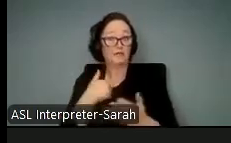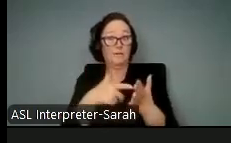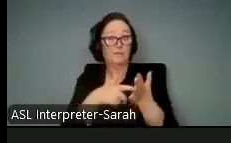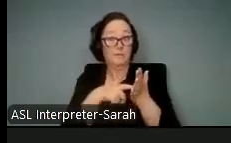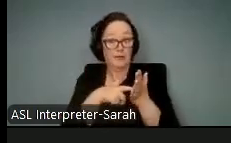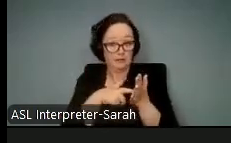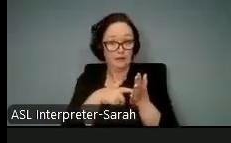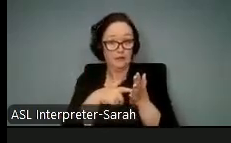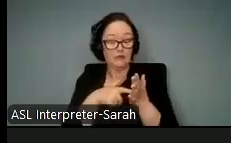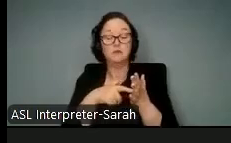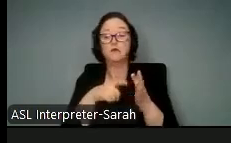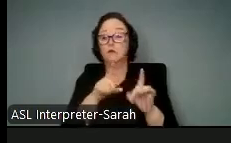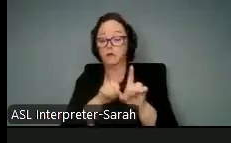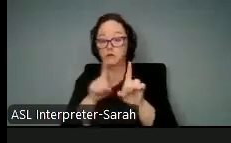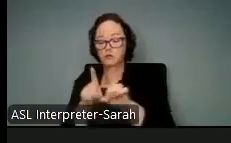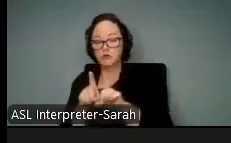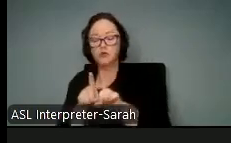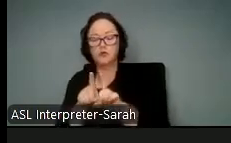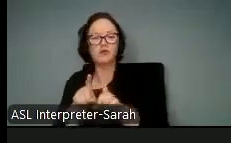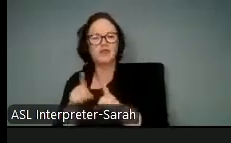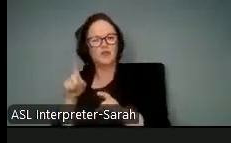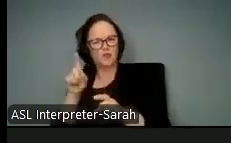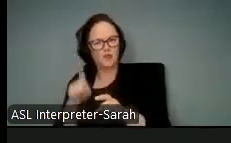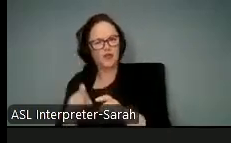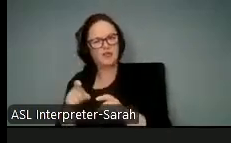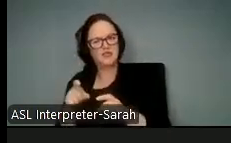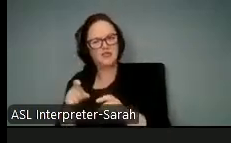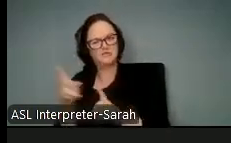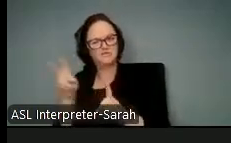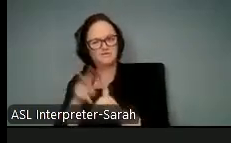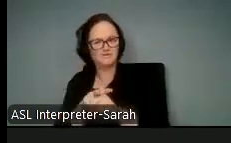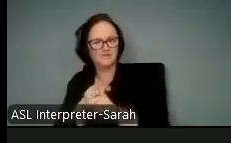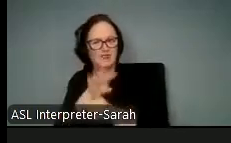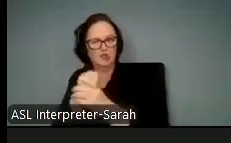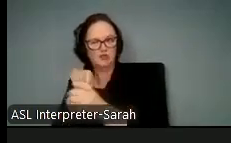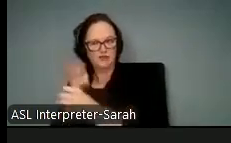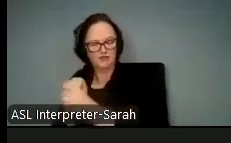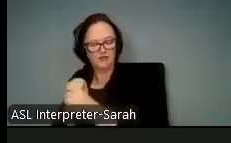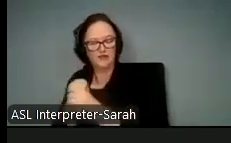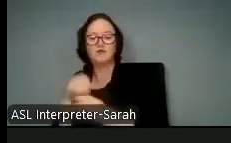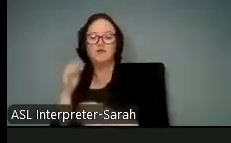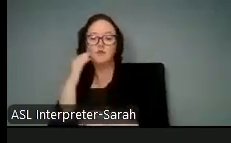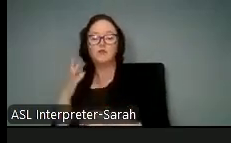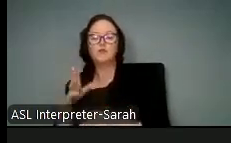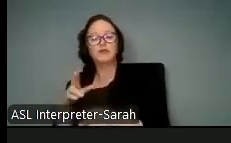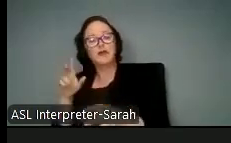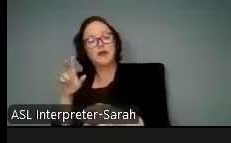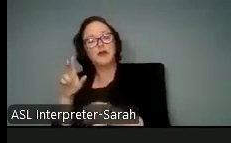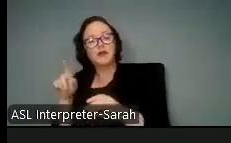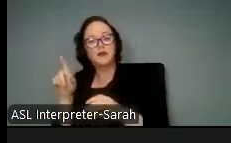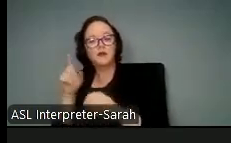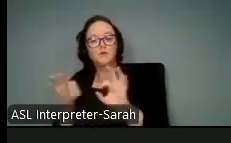the way we do that, again, is inclusive so bringing back in that usability perspective we want to make sure that we're taking what our users need